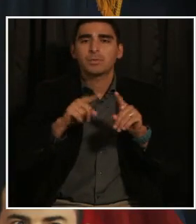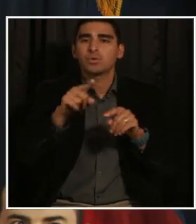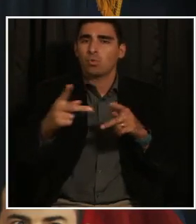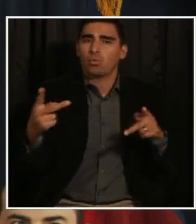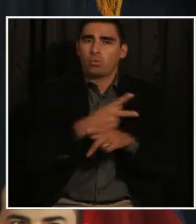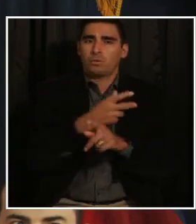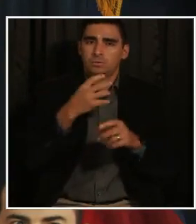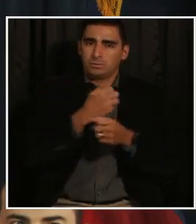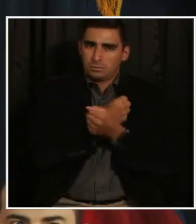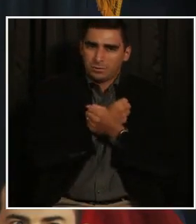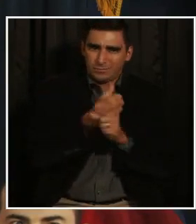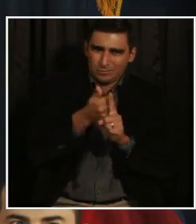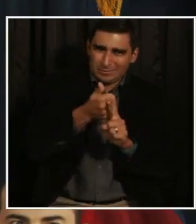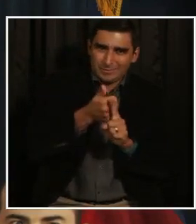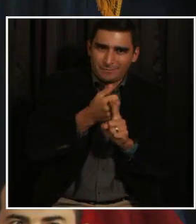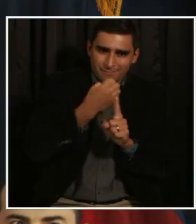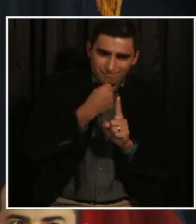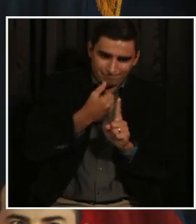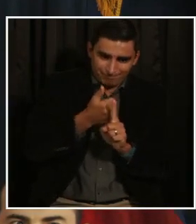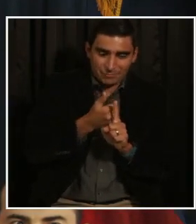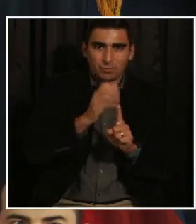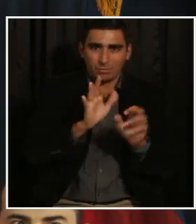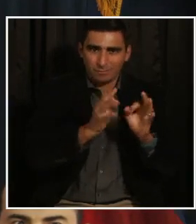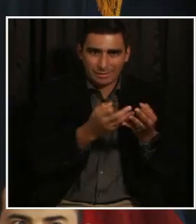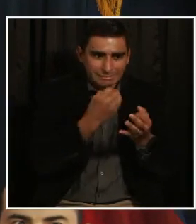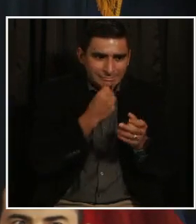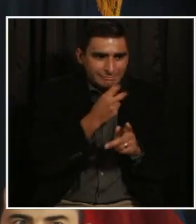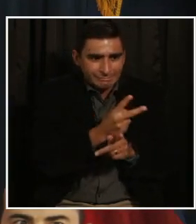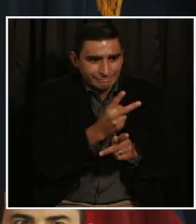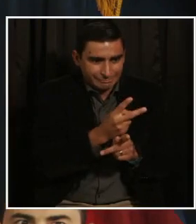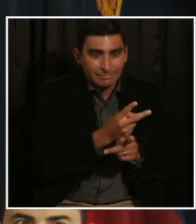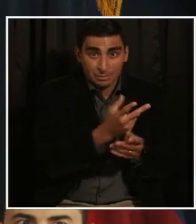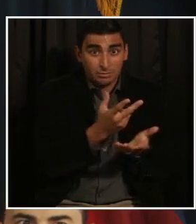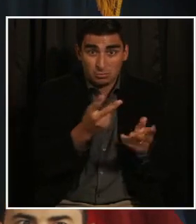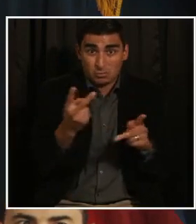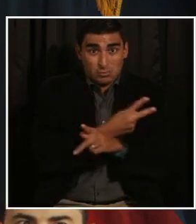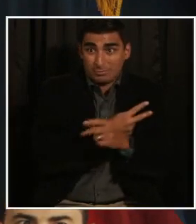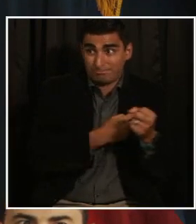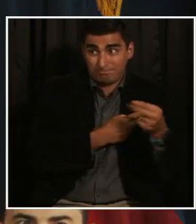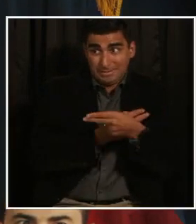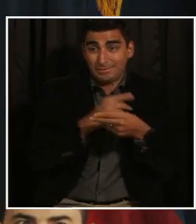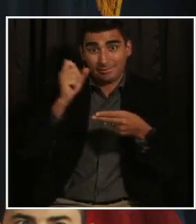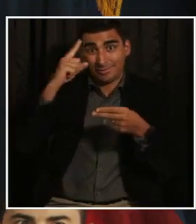even more even more than i do even more than your employer does even more than president biden does